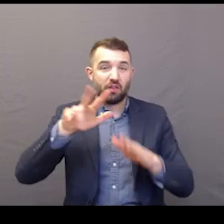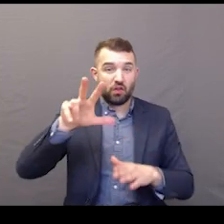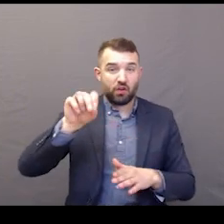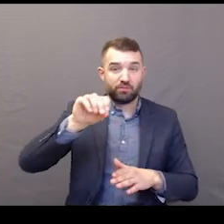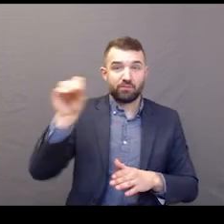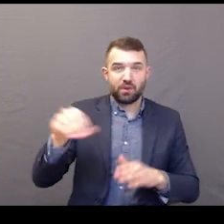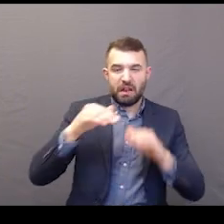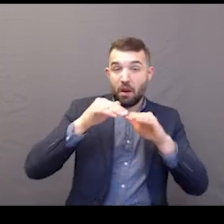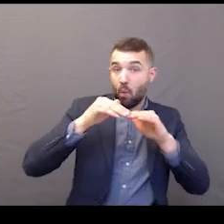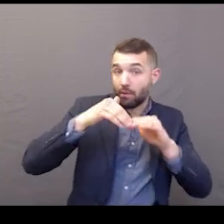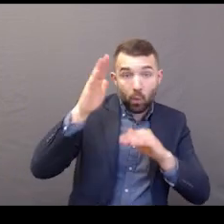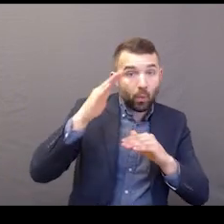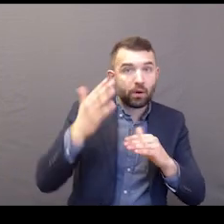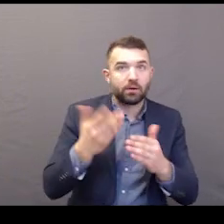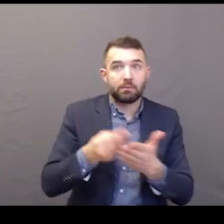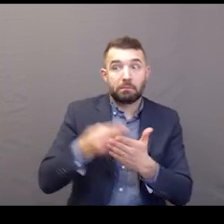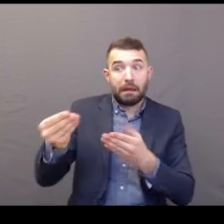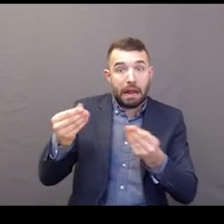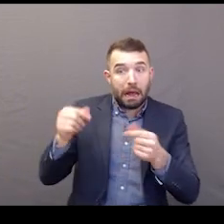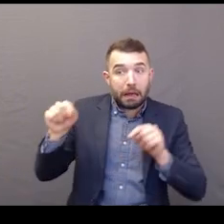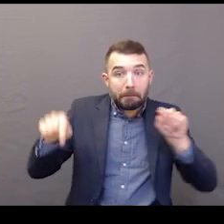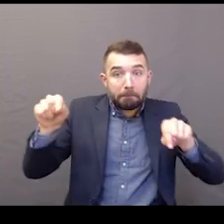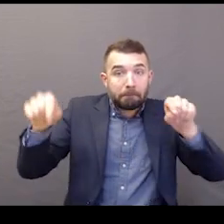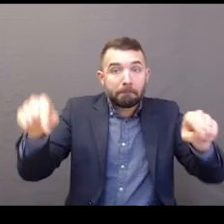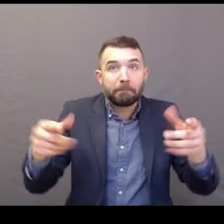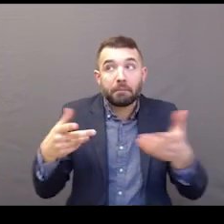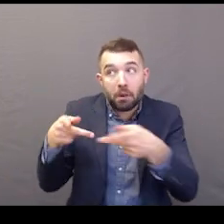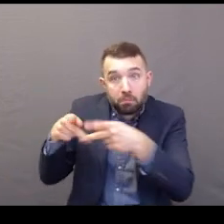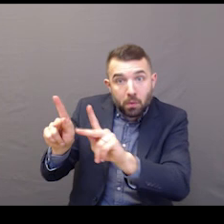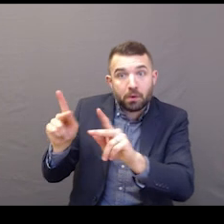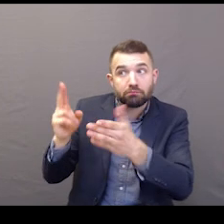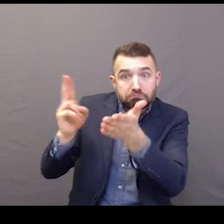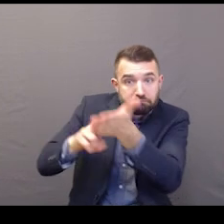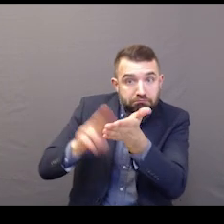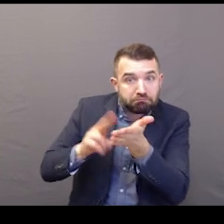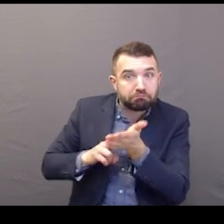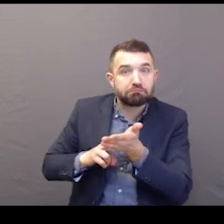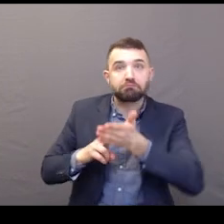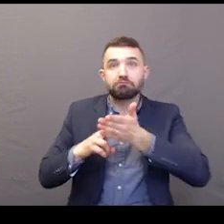obtain land use, environmental and construction permits; begin the property acquisition process;